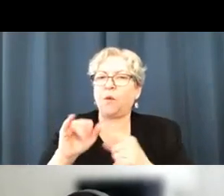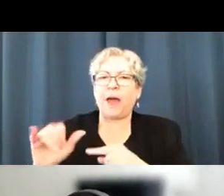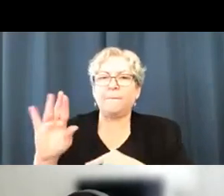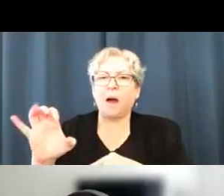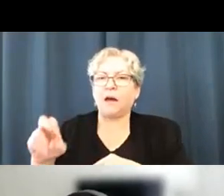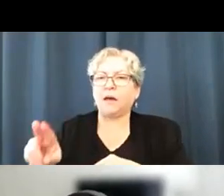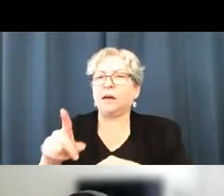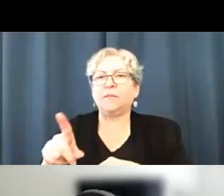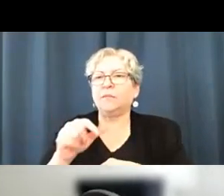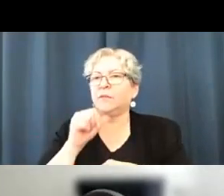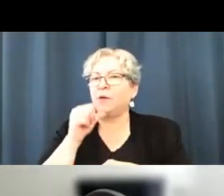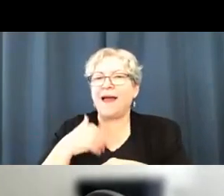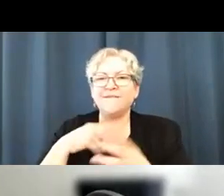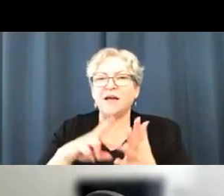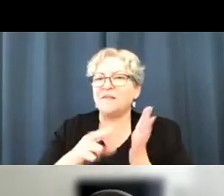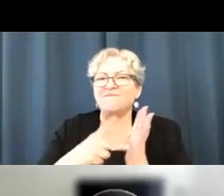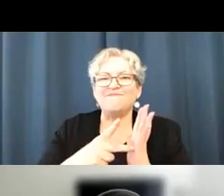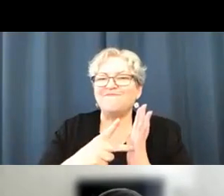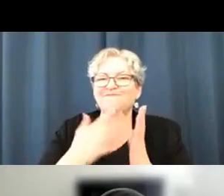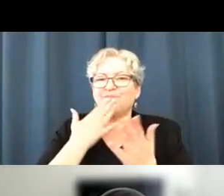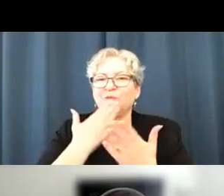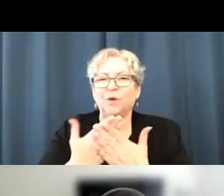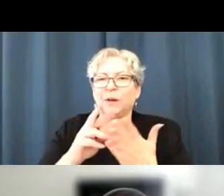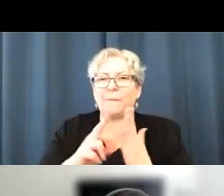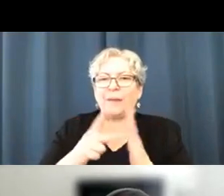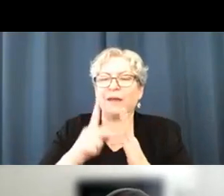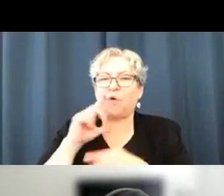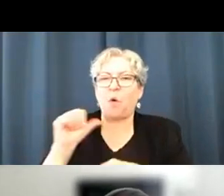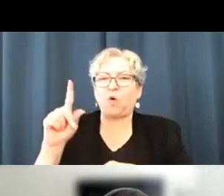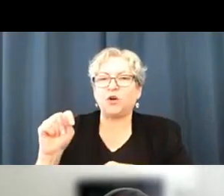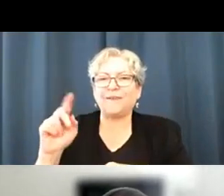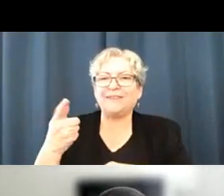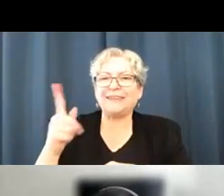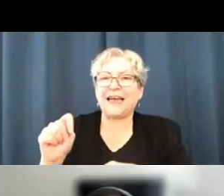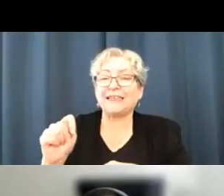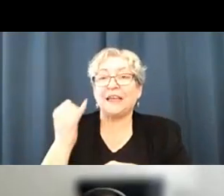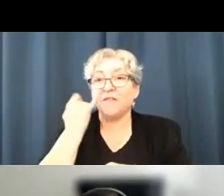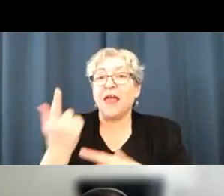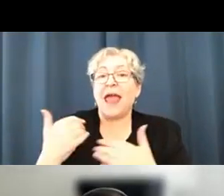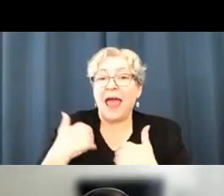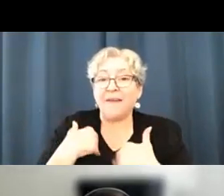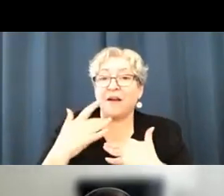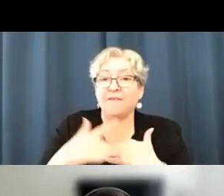that meaningful alternative text to them. So, if they do have available, then it's helpful.